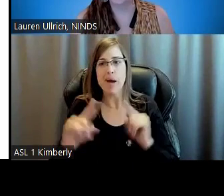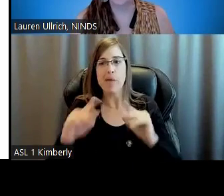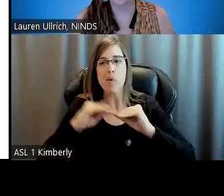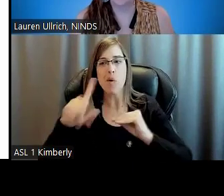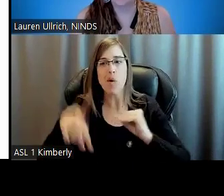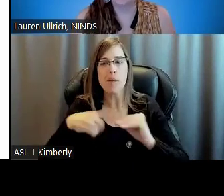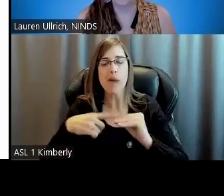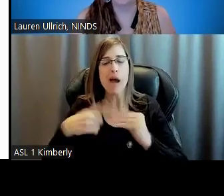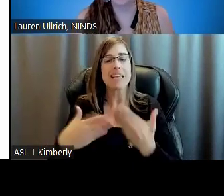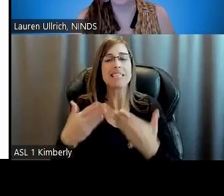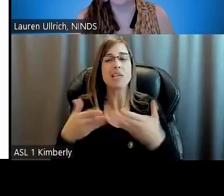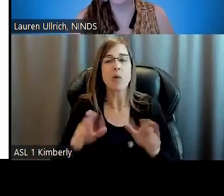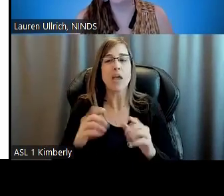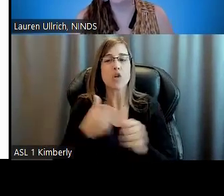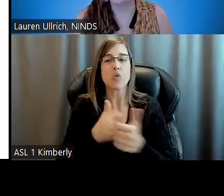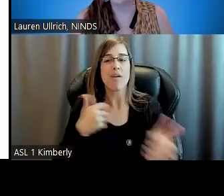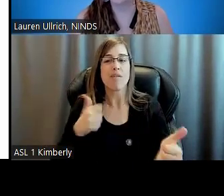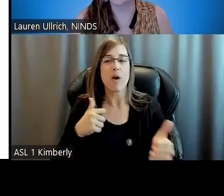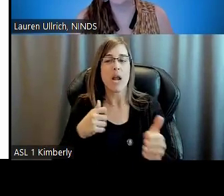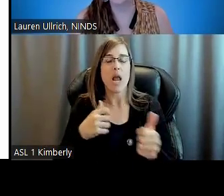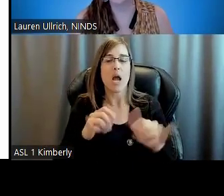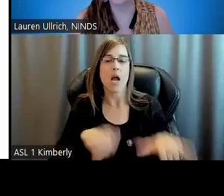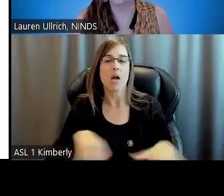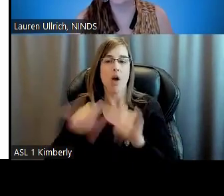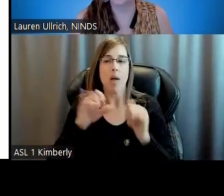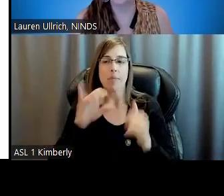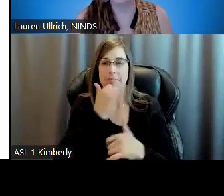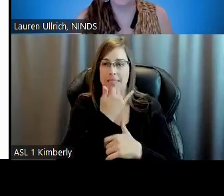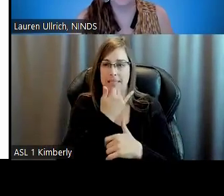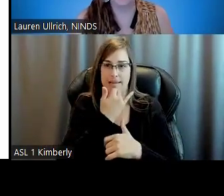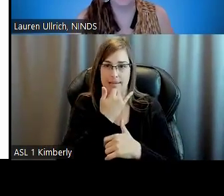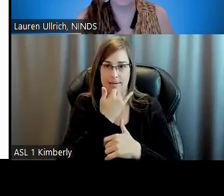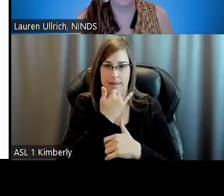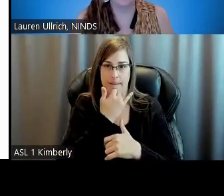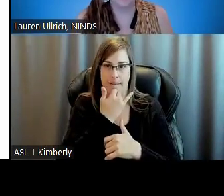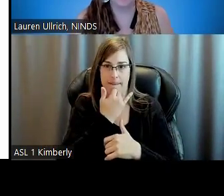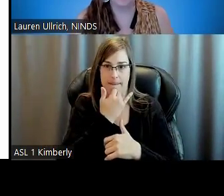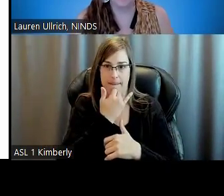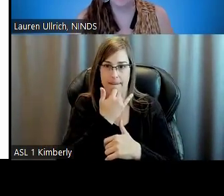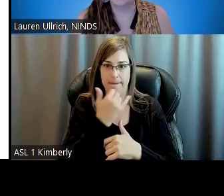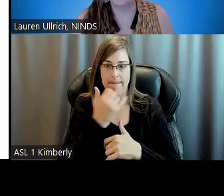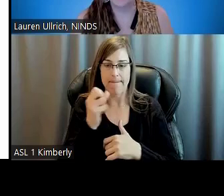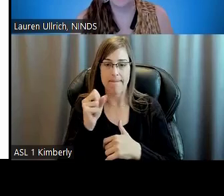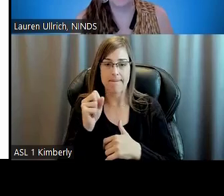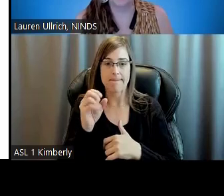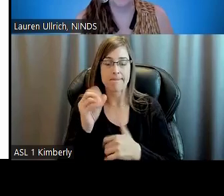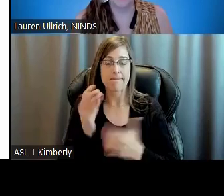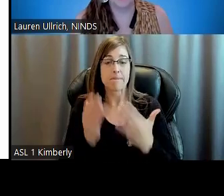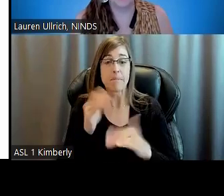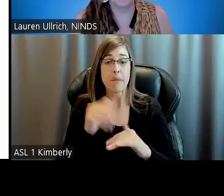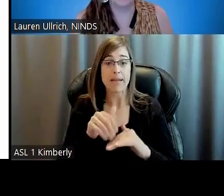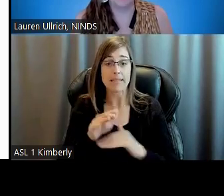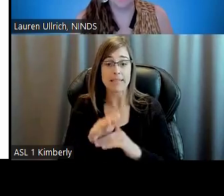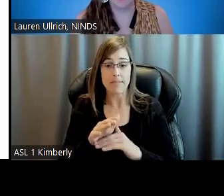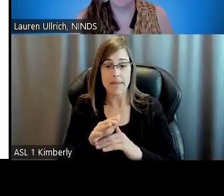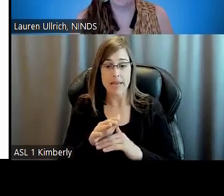just common mistakes that people make. So you might be submitting something,